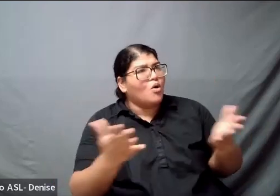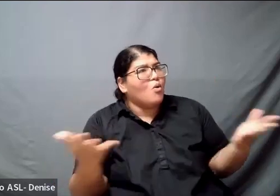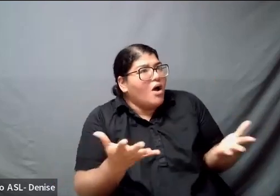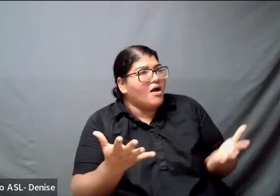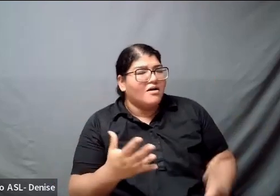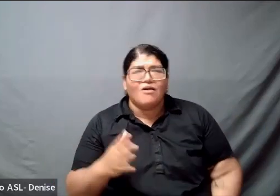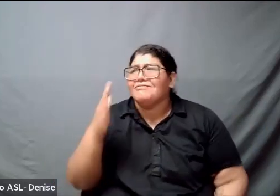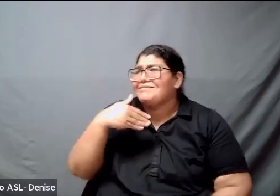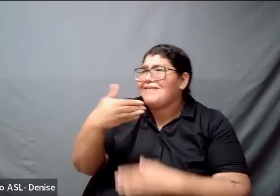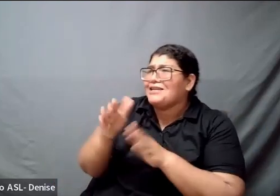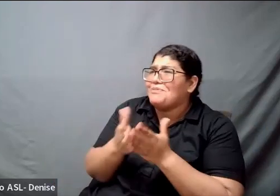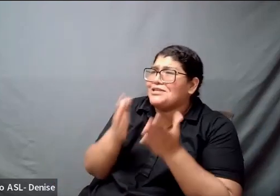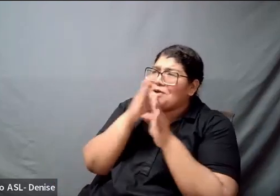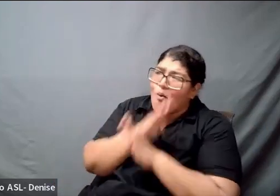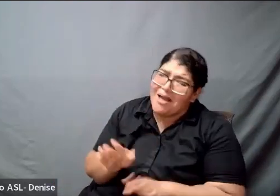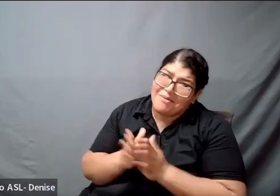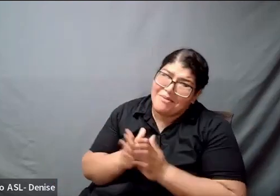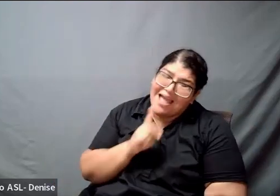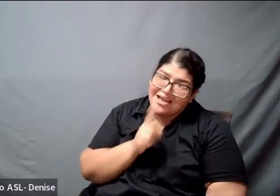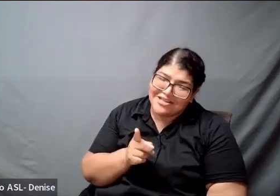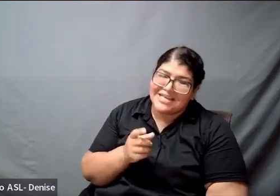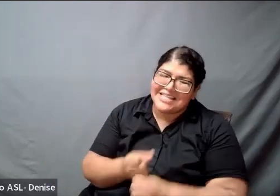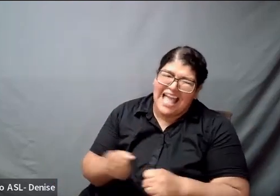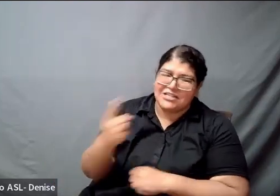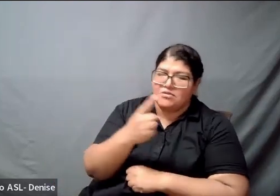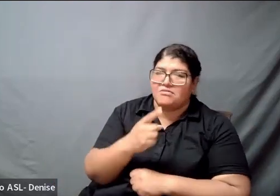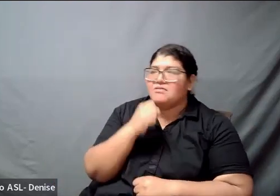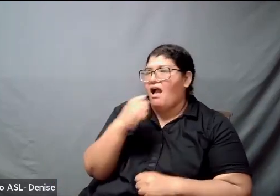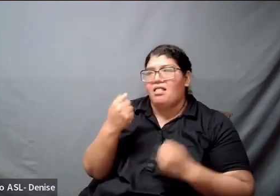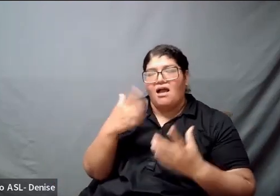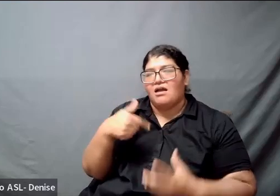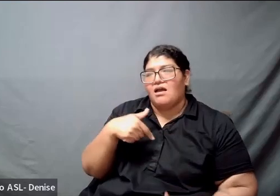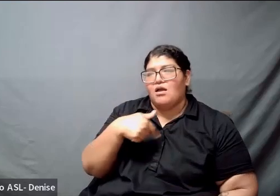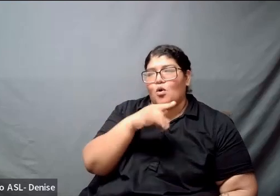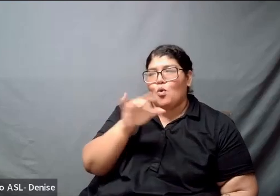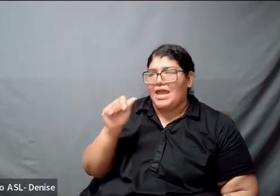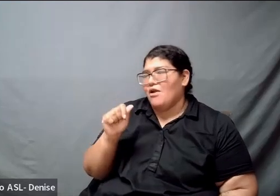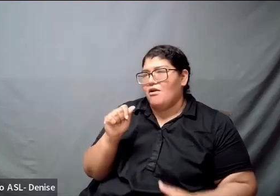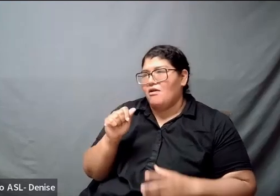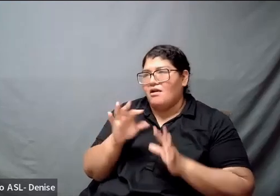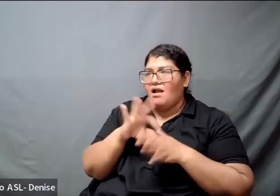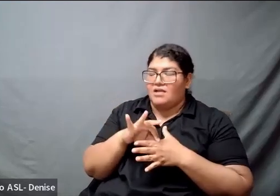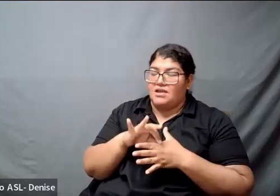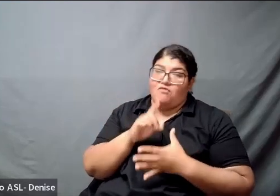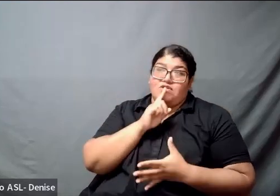the next book that's going to come out next year does not have a lot of queer content. And that's the thing I'm loving to get to do now. I'm like, yes,